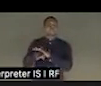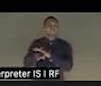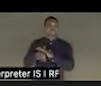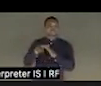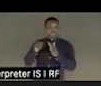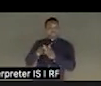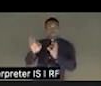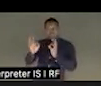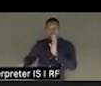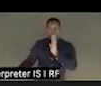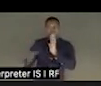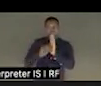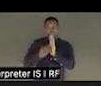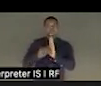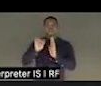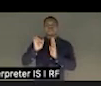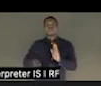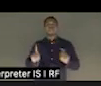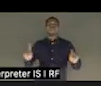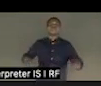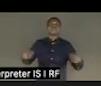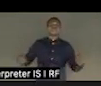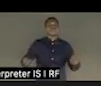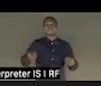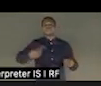that the users have a bad solution but also